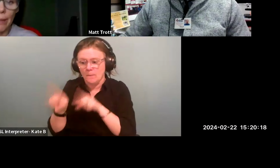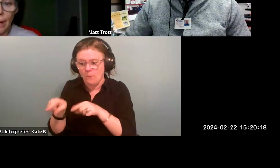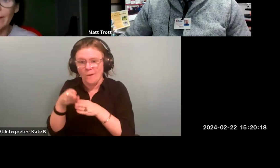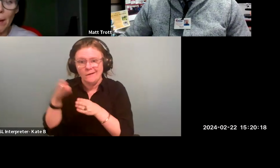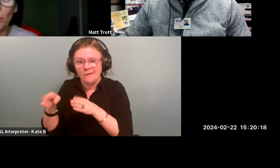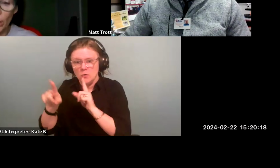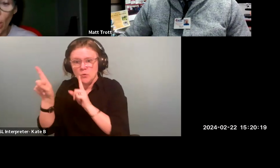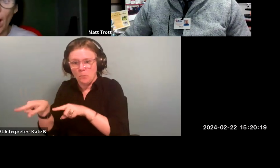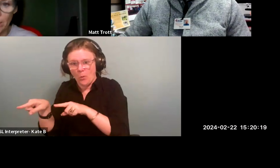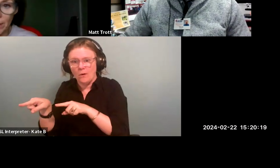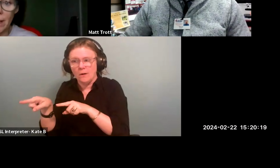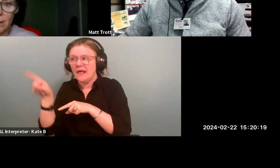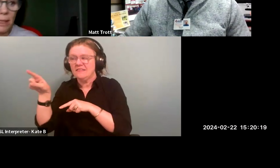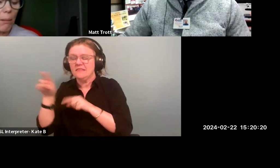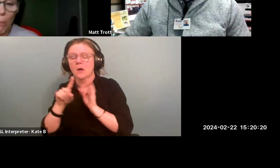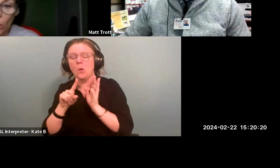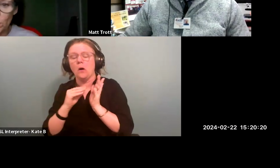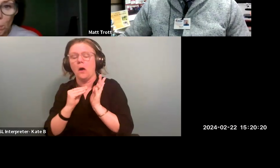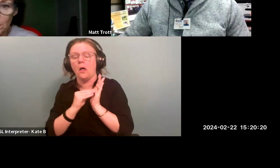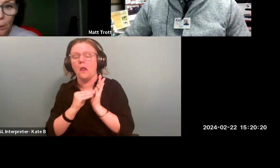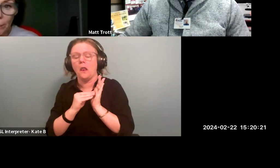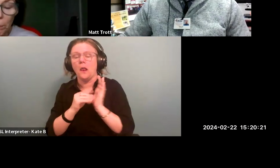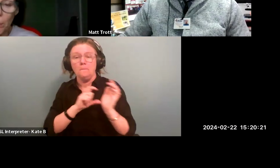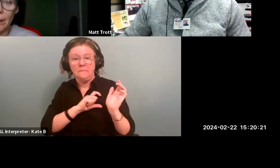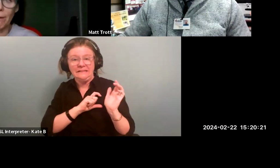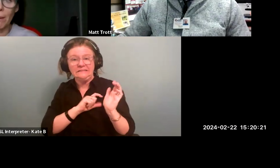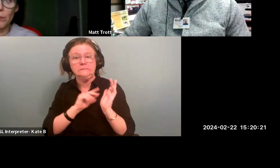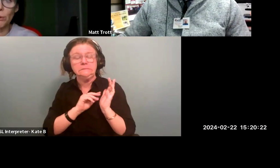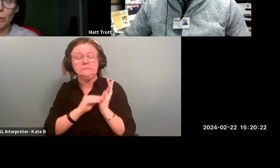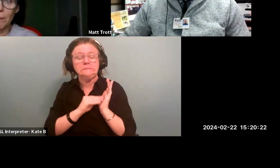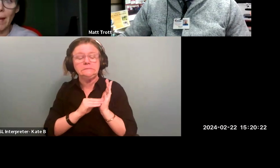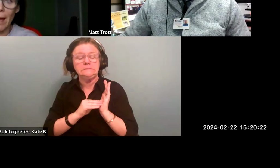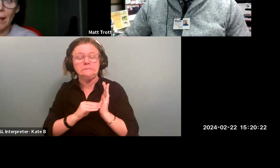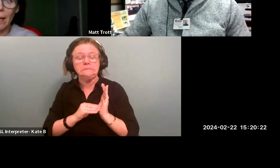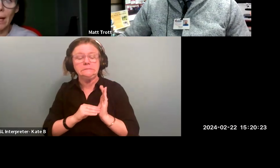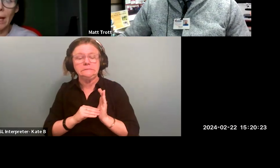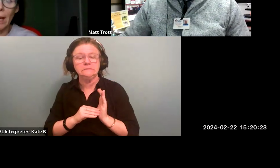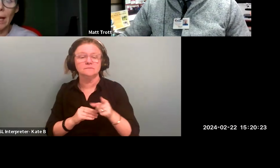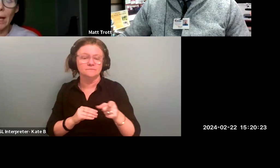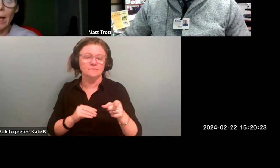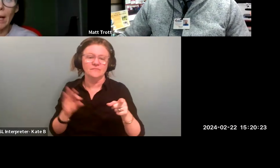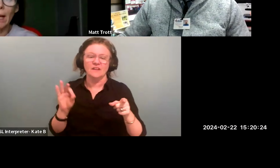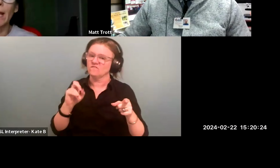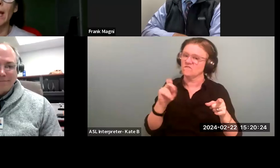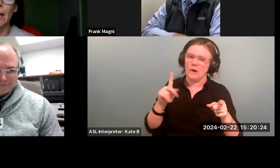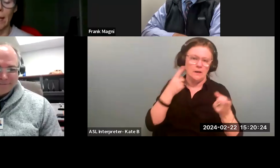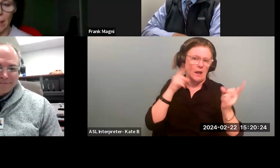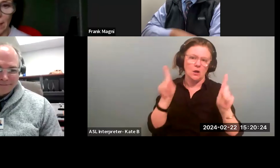they will be caught because multiple people are reporting it. Frank, would you agree with that? I couldn't agree more.